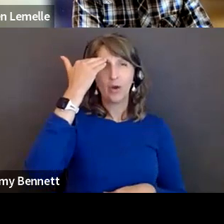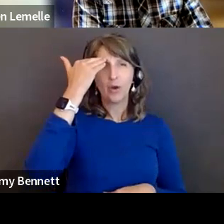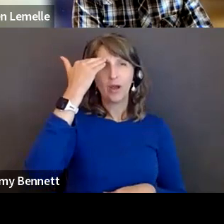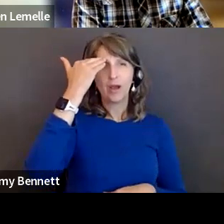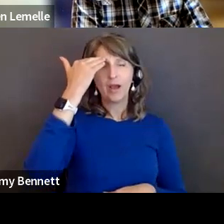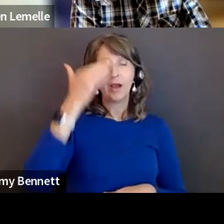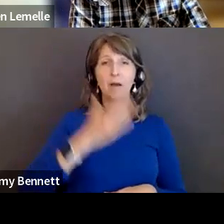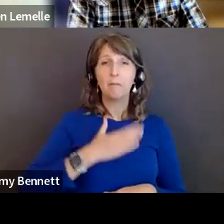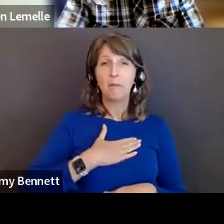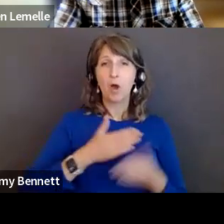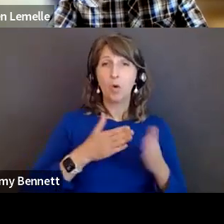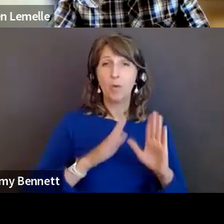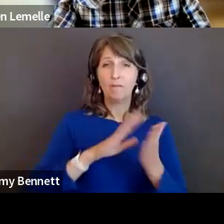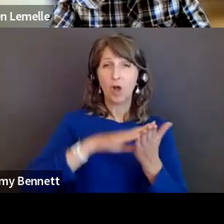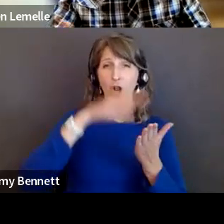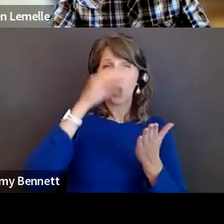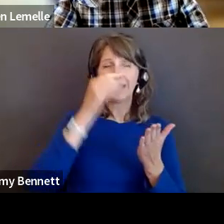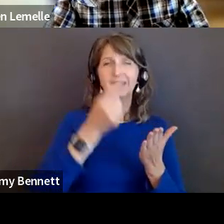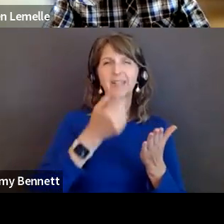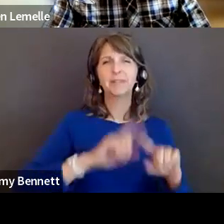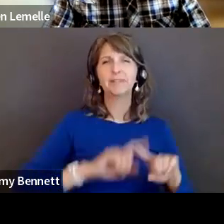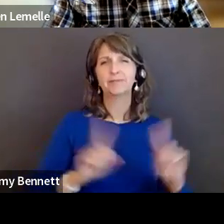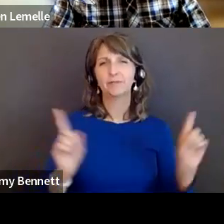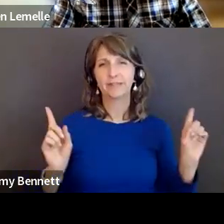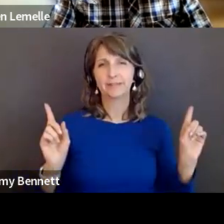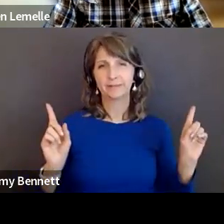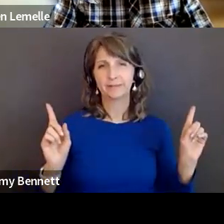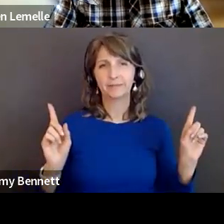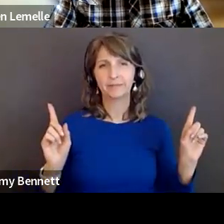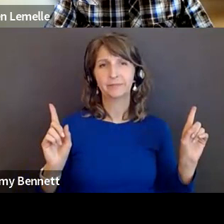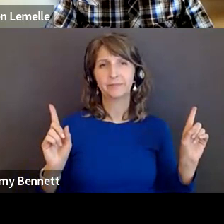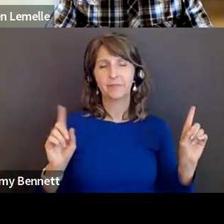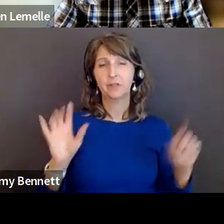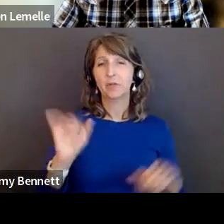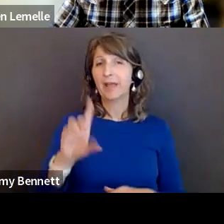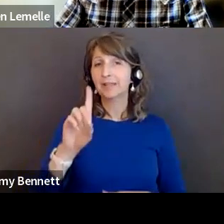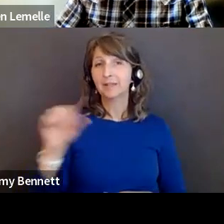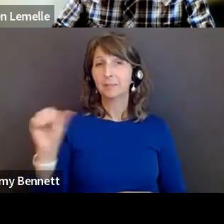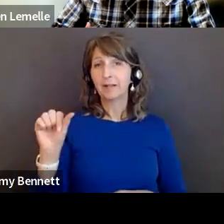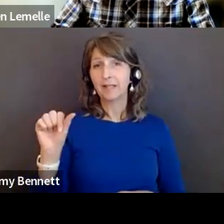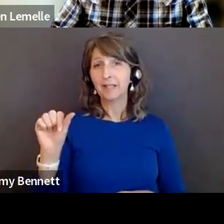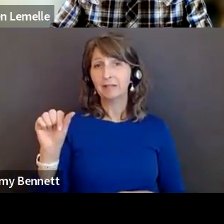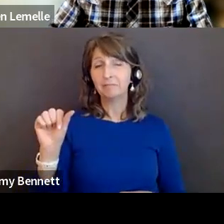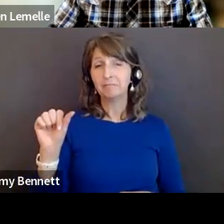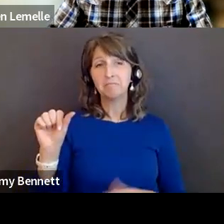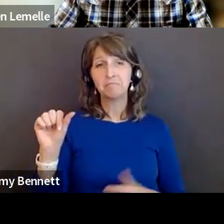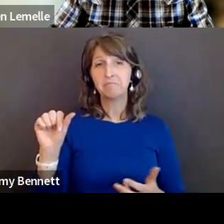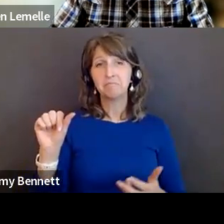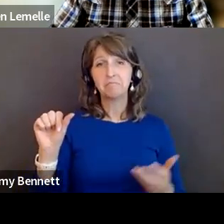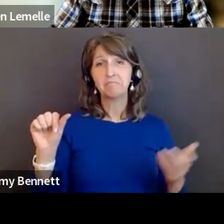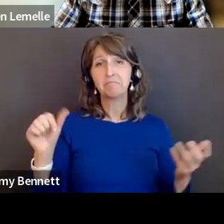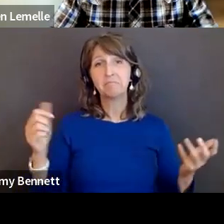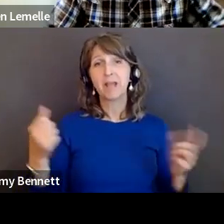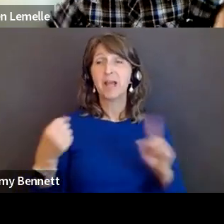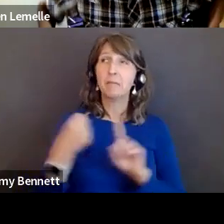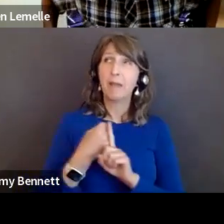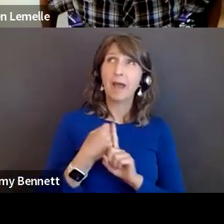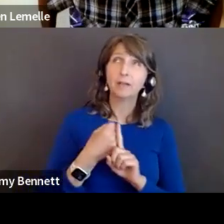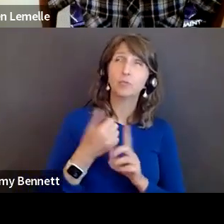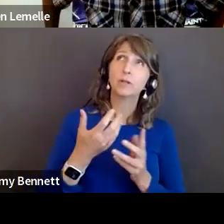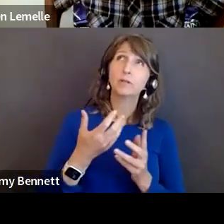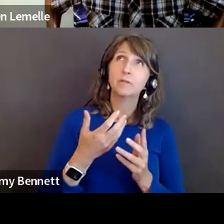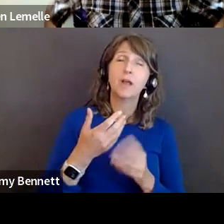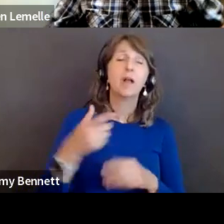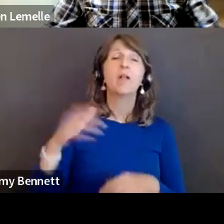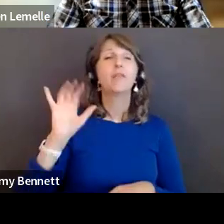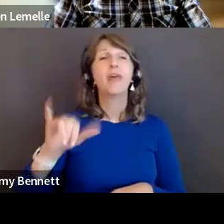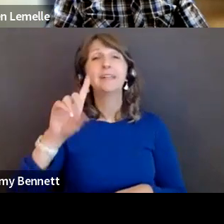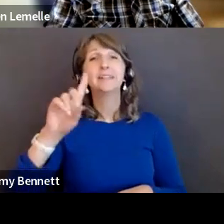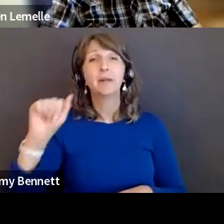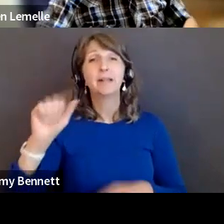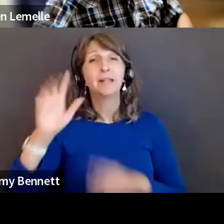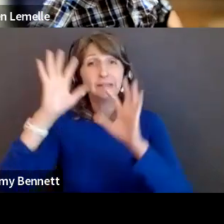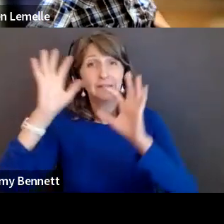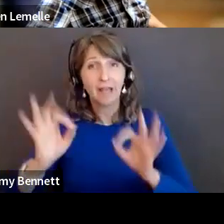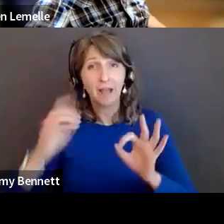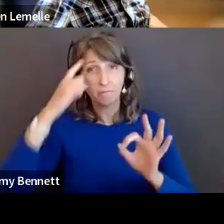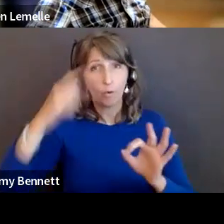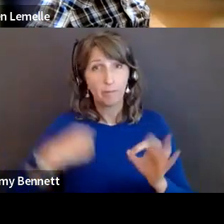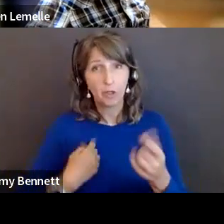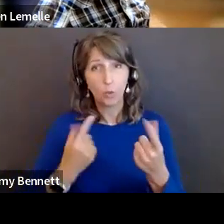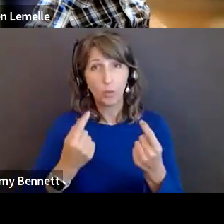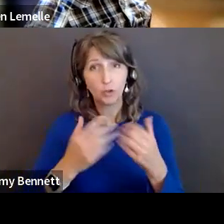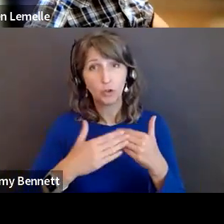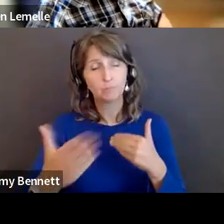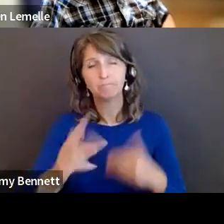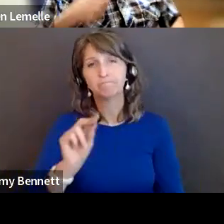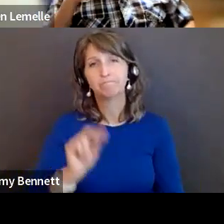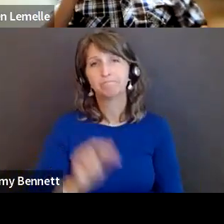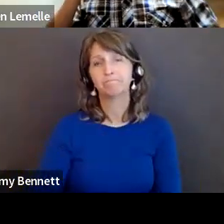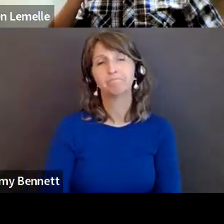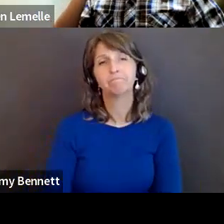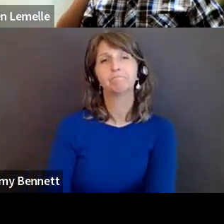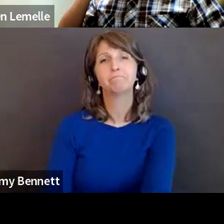And and now I don't let this is really determine me for what I want to do in my life.